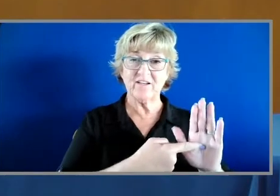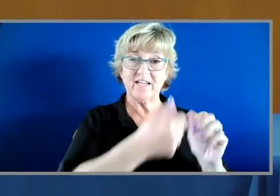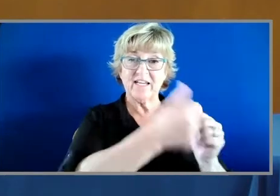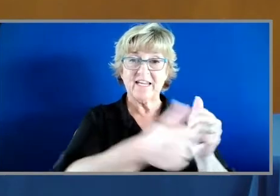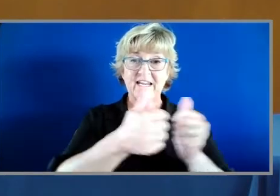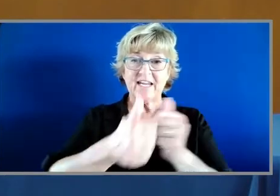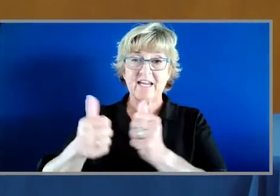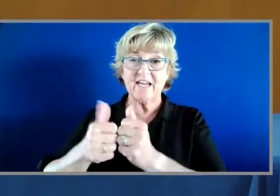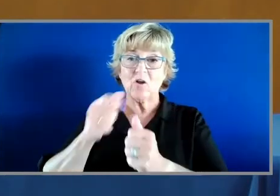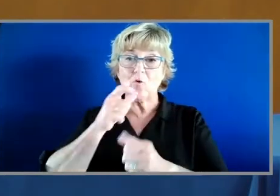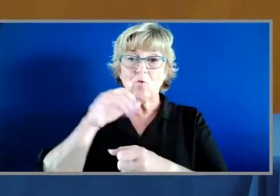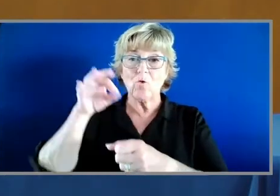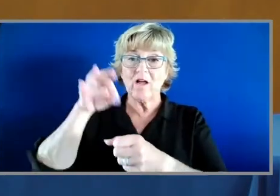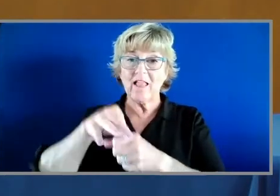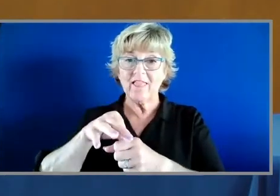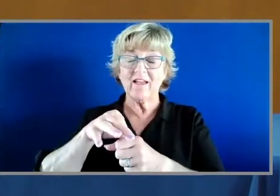Studio: Who will be elected representatives, over the course of that 10 year period until the next cycle and.